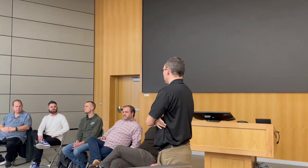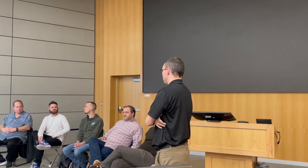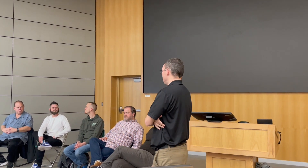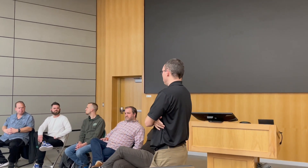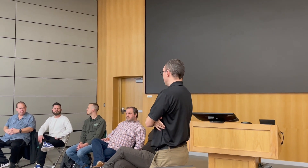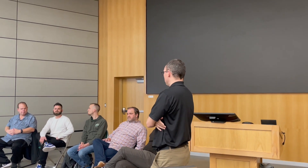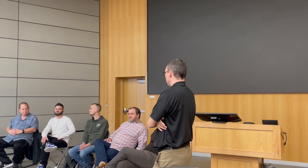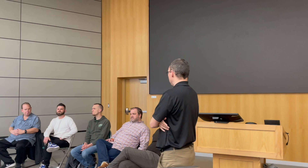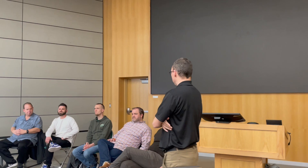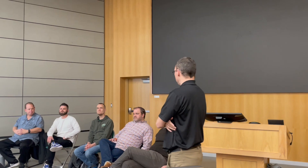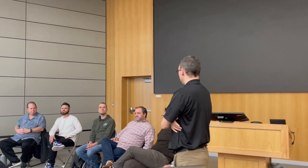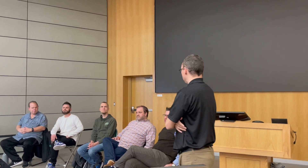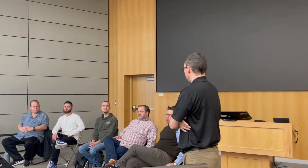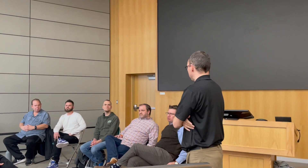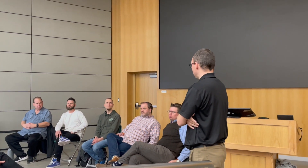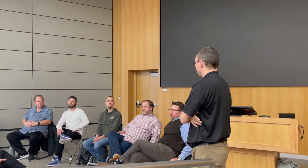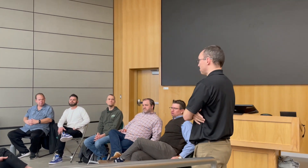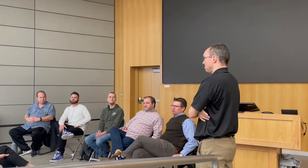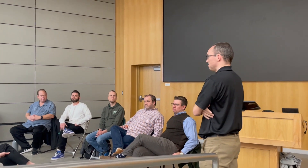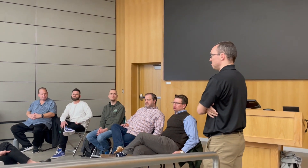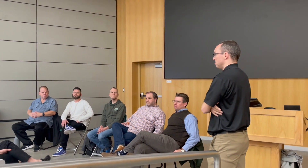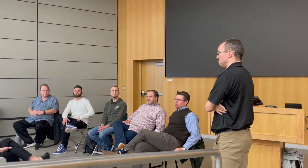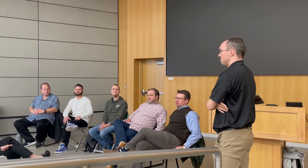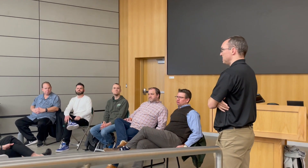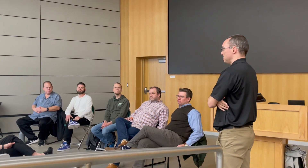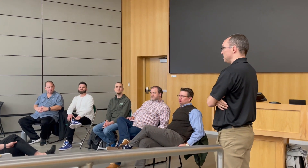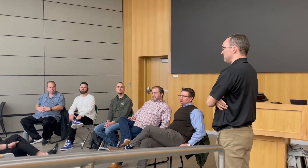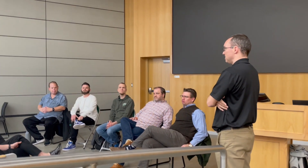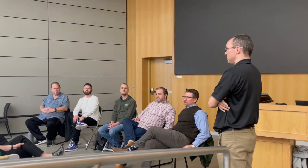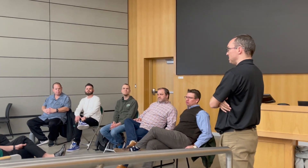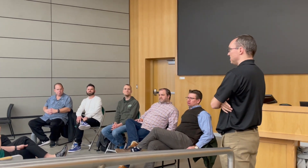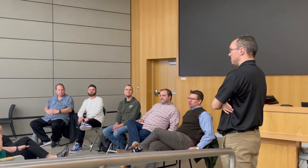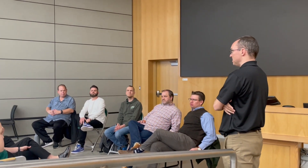of the de Community tell me about that are you afraid of how the de Community perceives you or